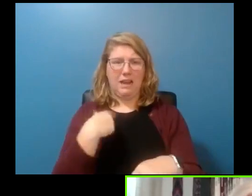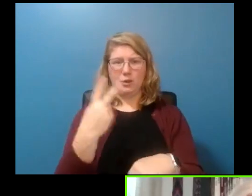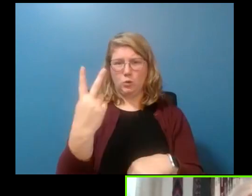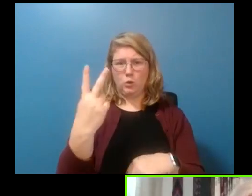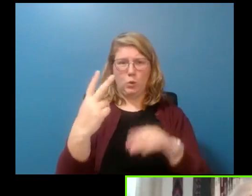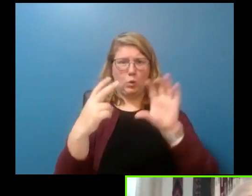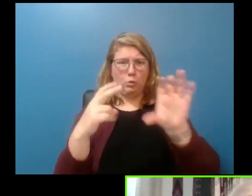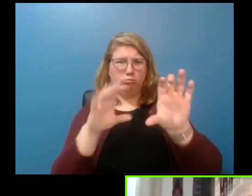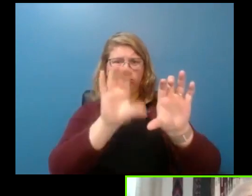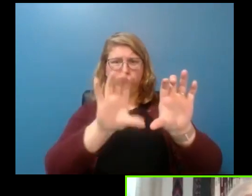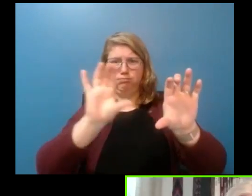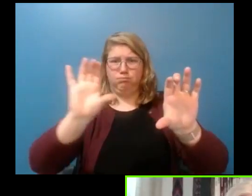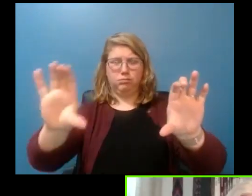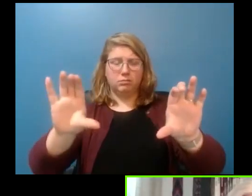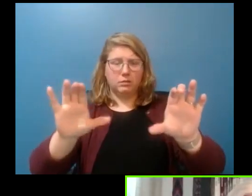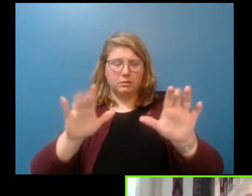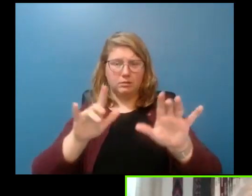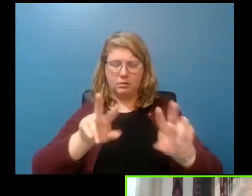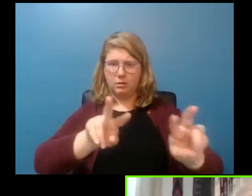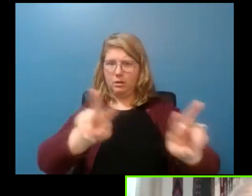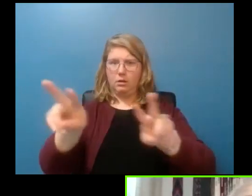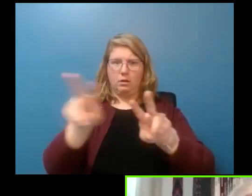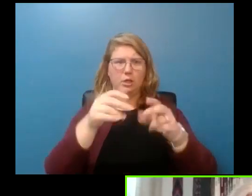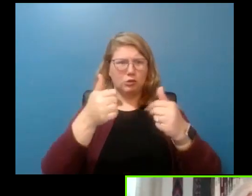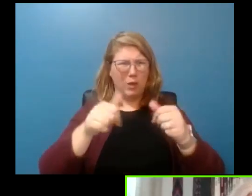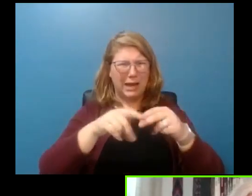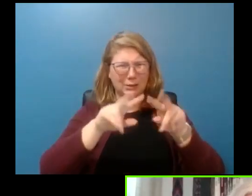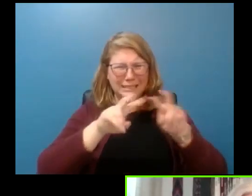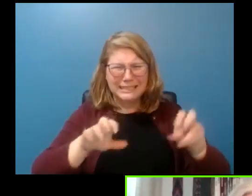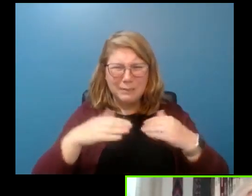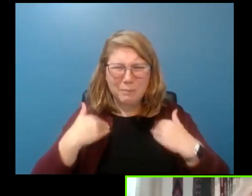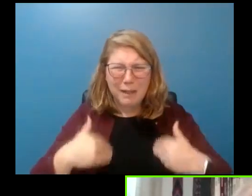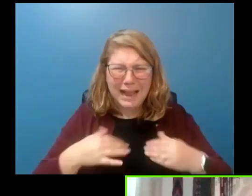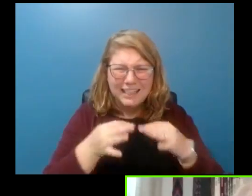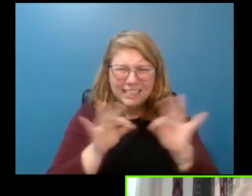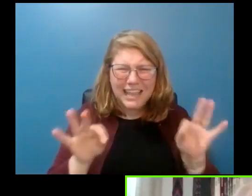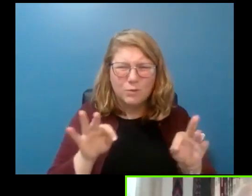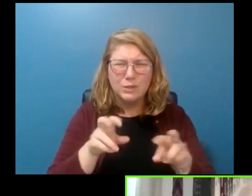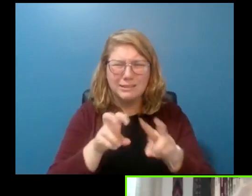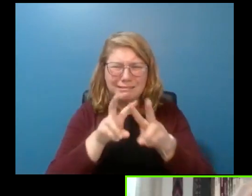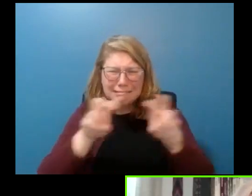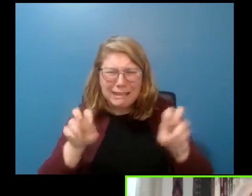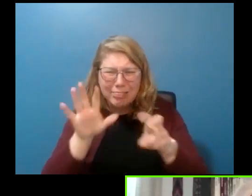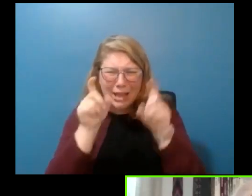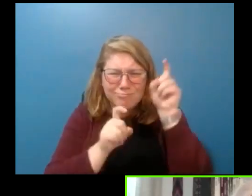at school and actually thrived during this time, but there were a lot of children who really